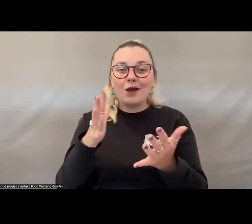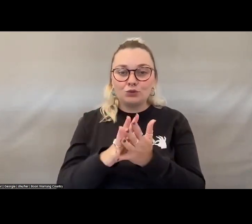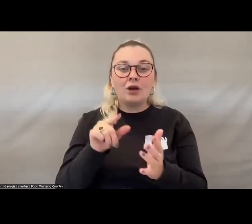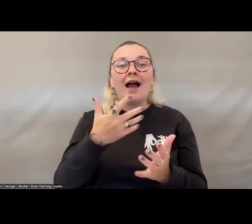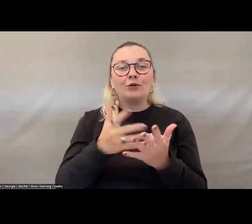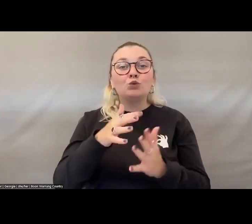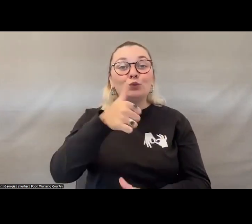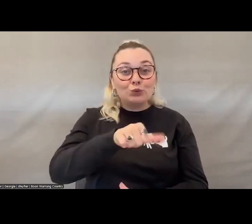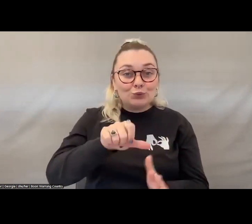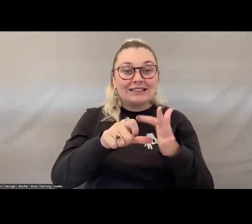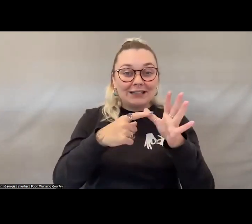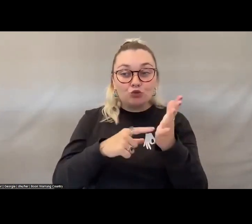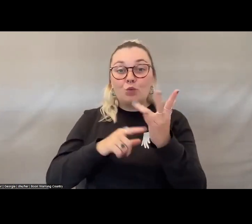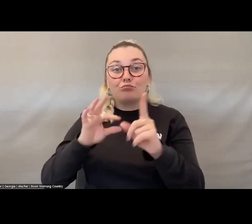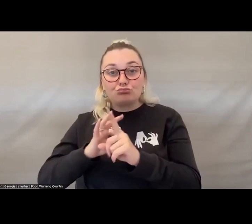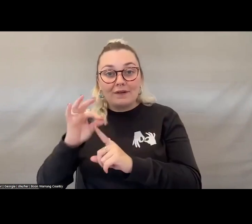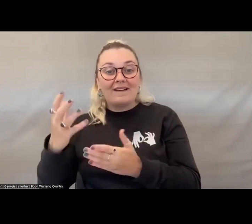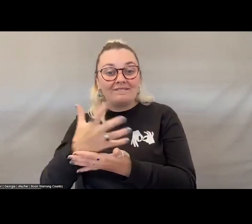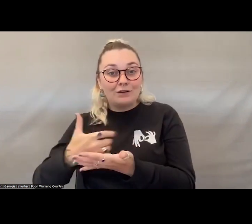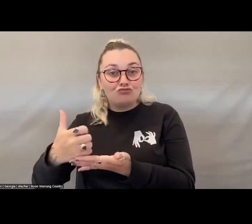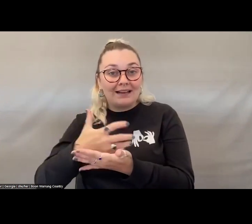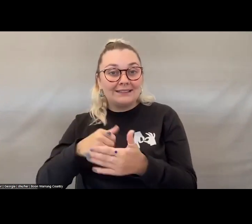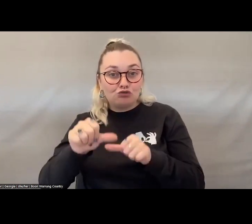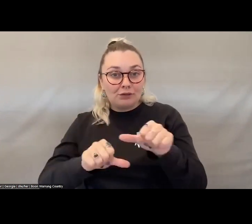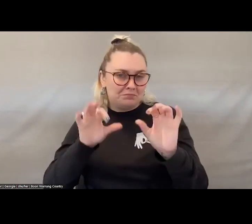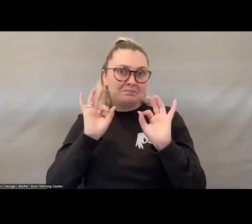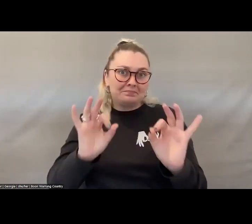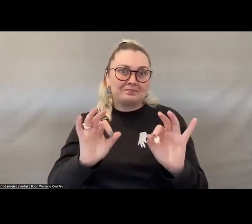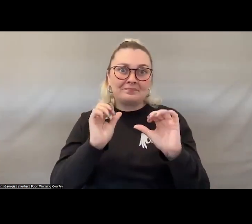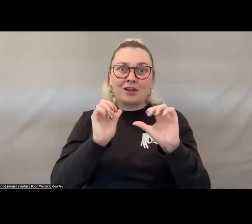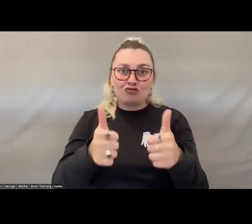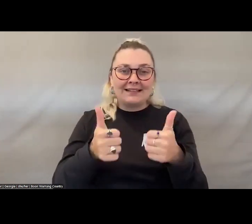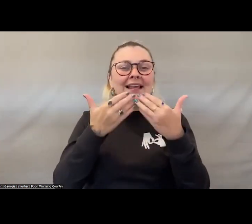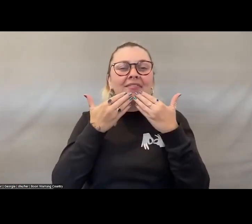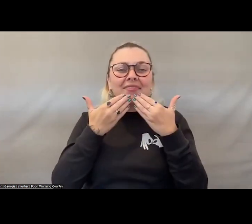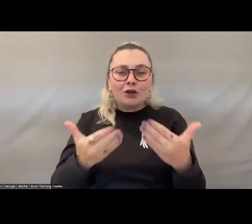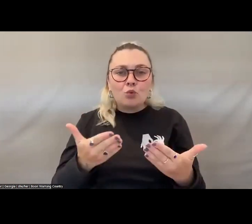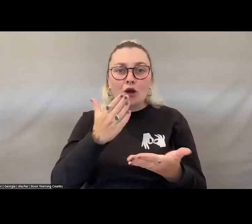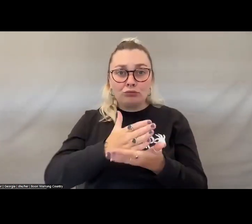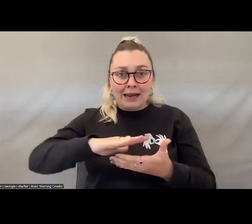the data to improve fundraising strategies. Thank you, I really appreciated that. That is